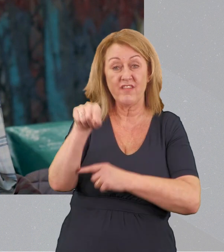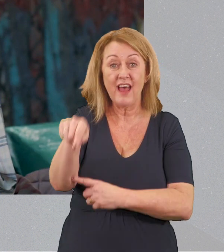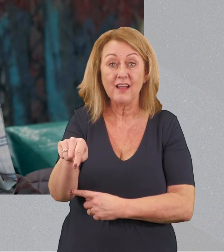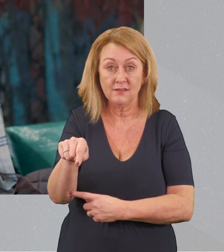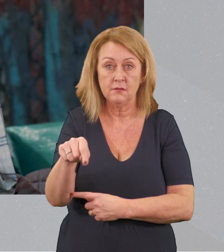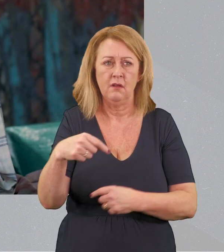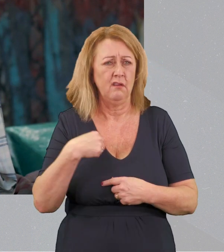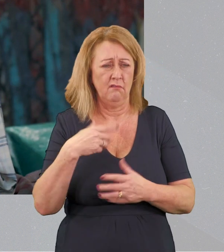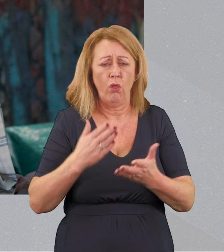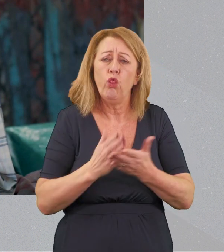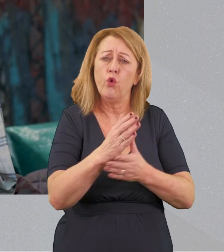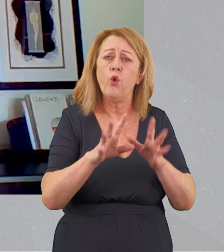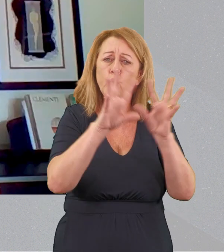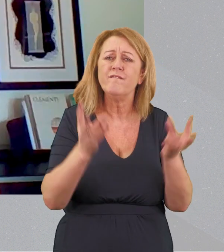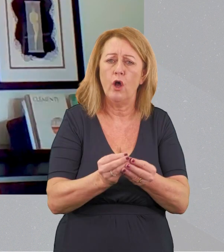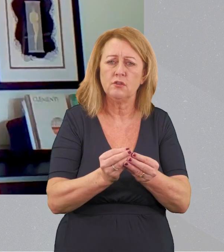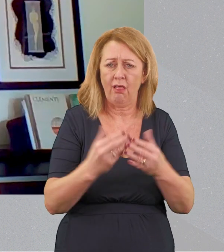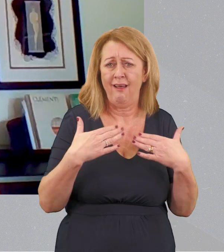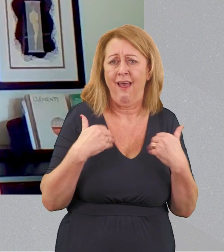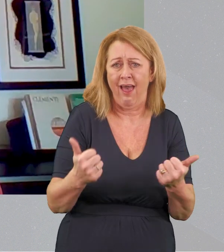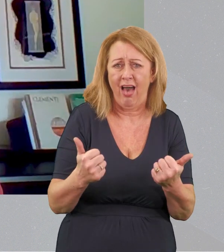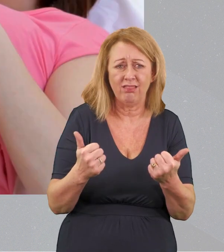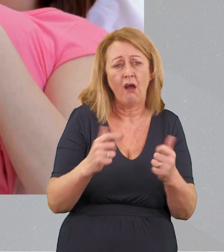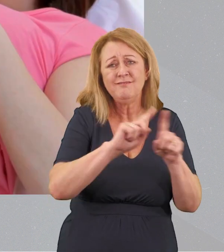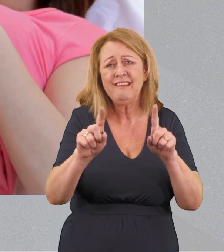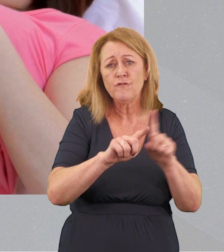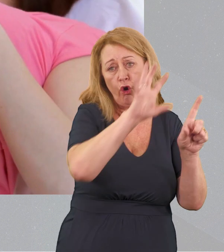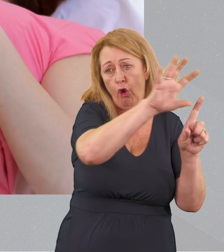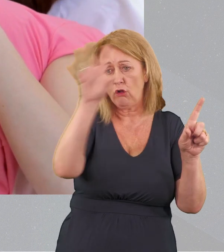We have success stories for universal health coverage on every continent,